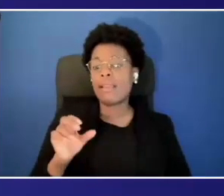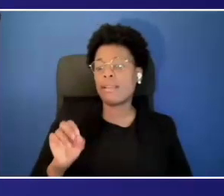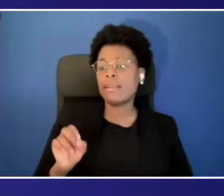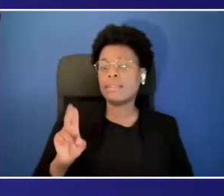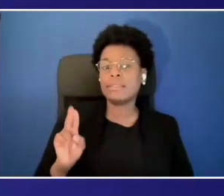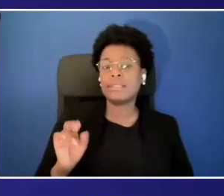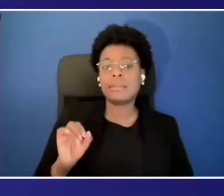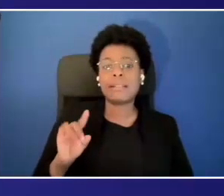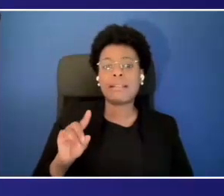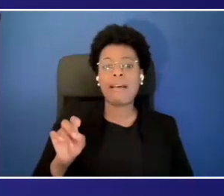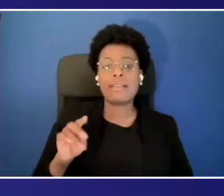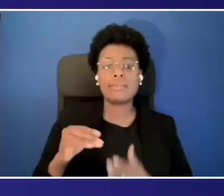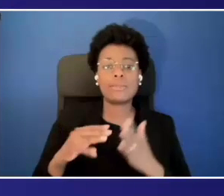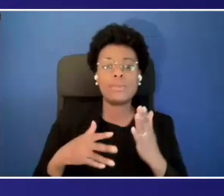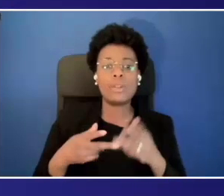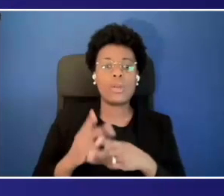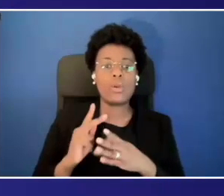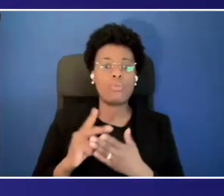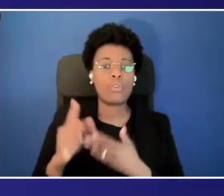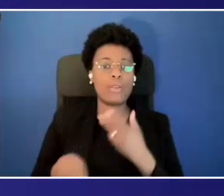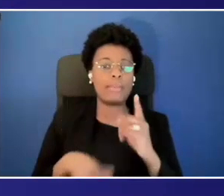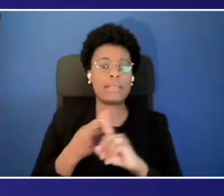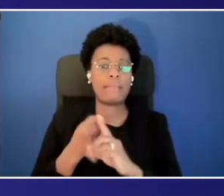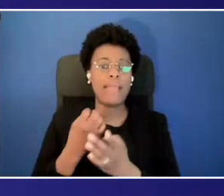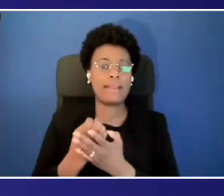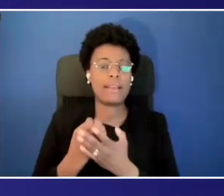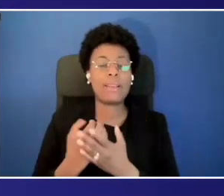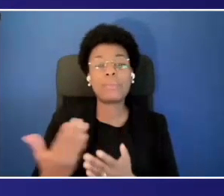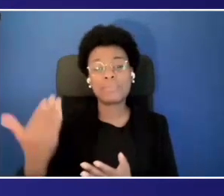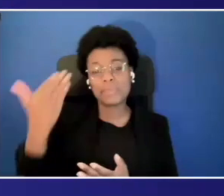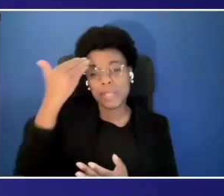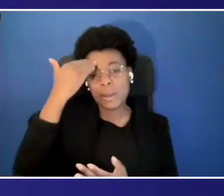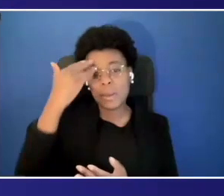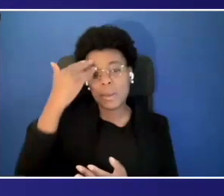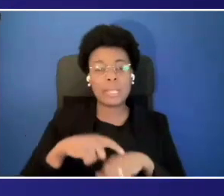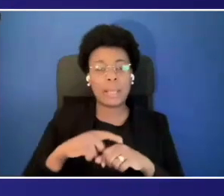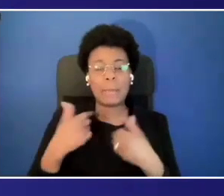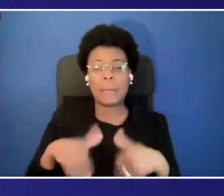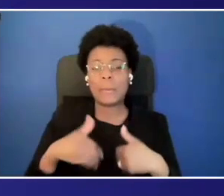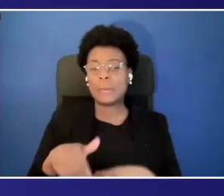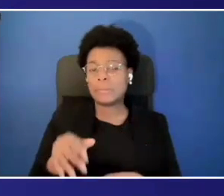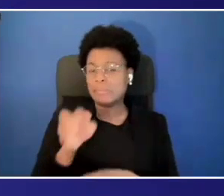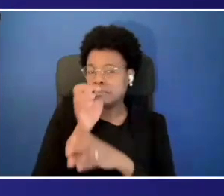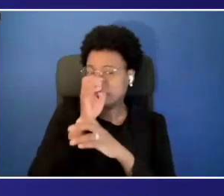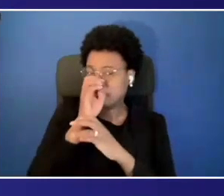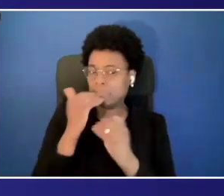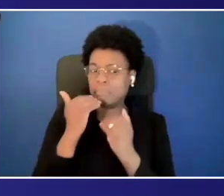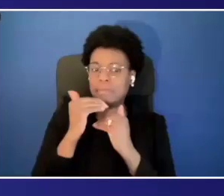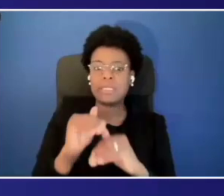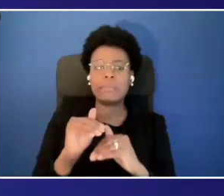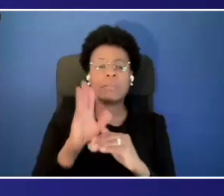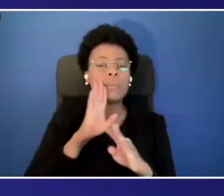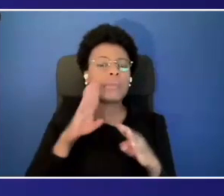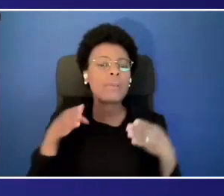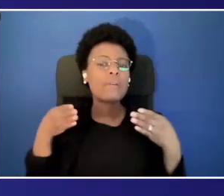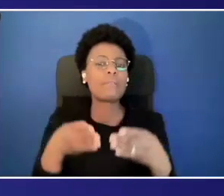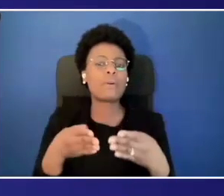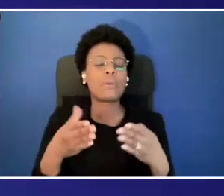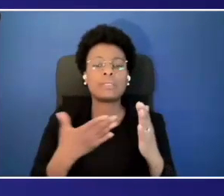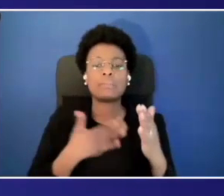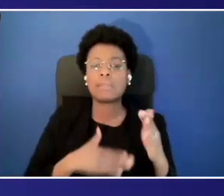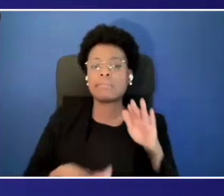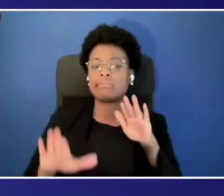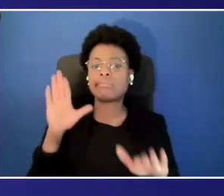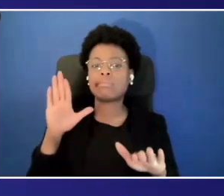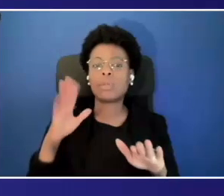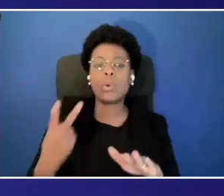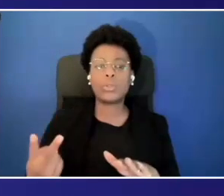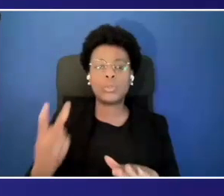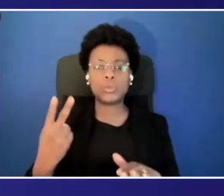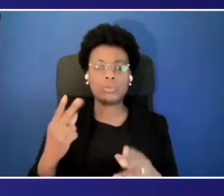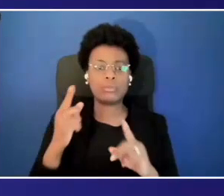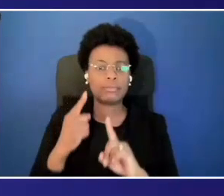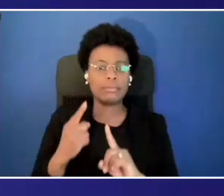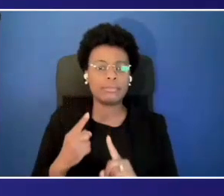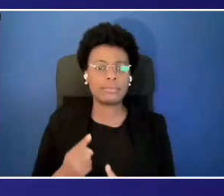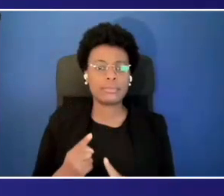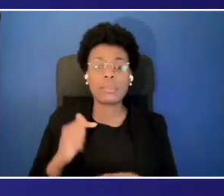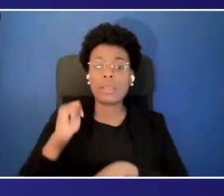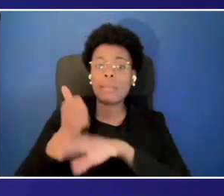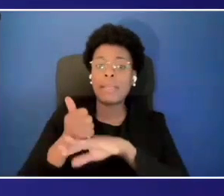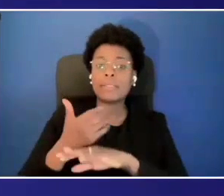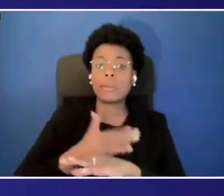I know I'm extremely limited on time and thank you so much for your time today. I'll focus the content of my testimony on 2 main points based on my research and expertise.